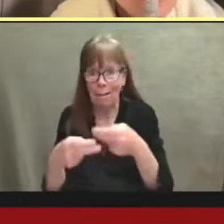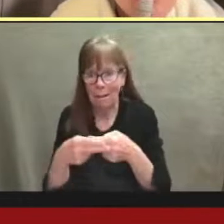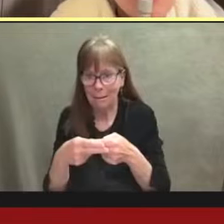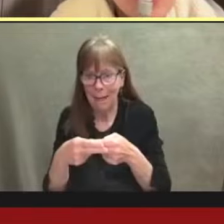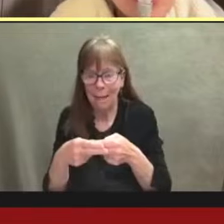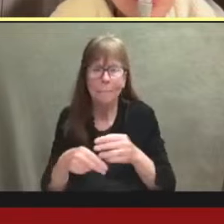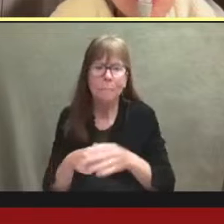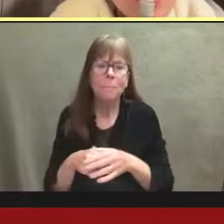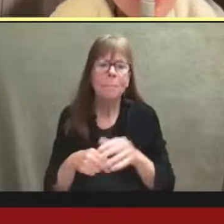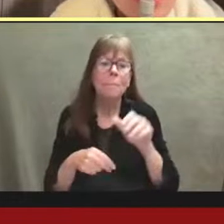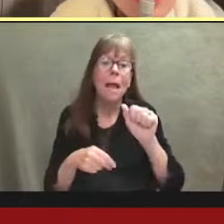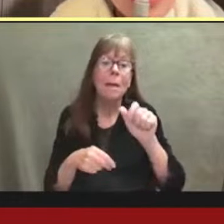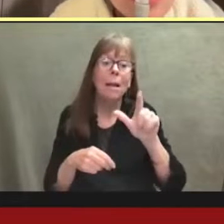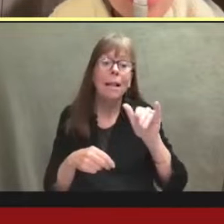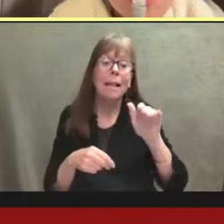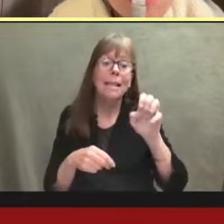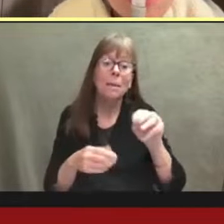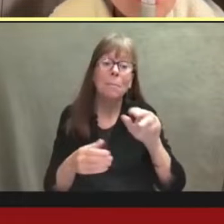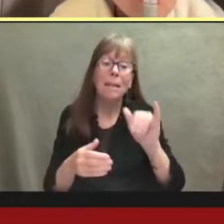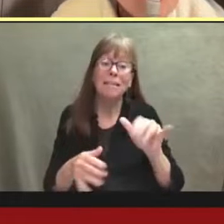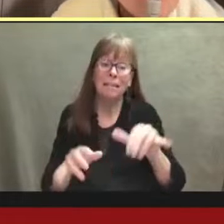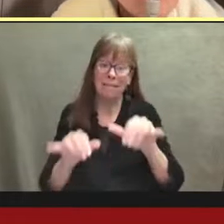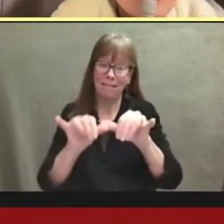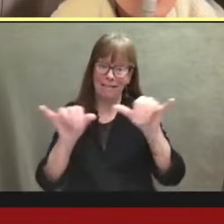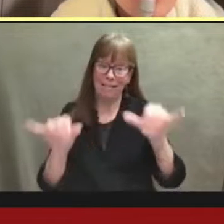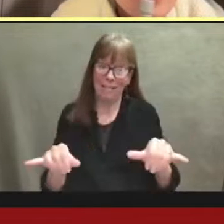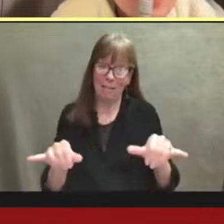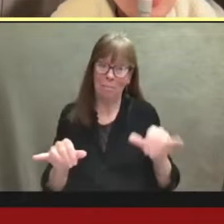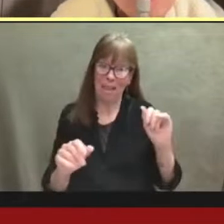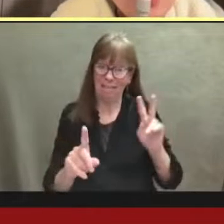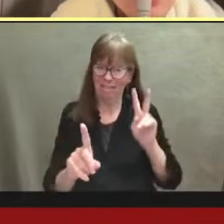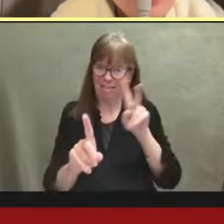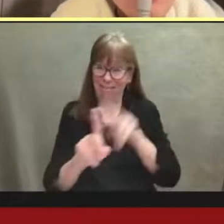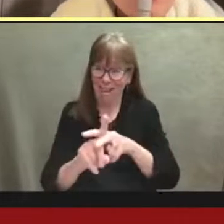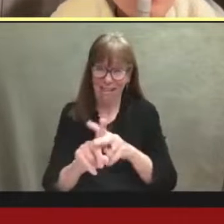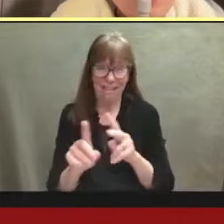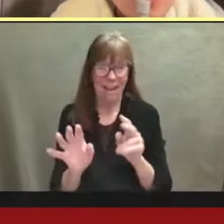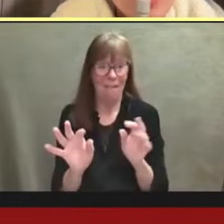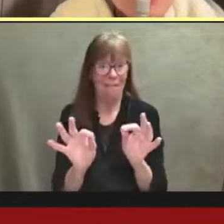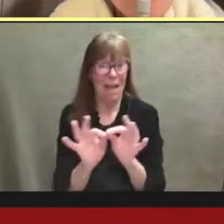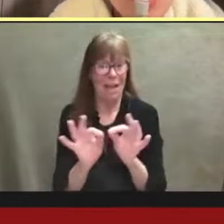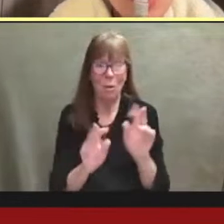“Ableism is a system of assigning value to people's bodies and minds